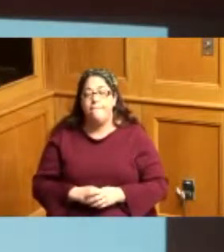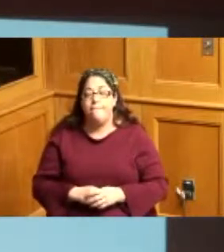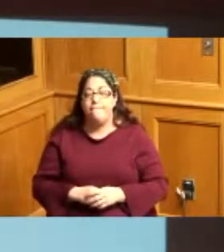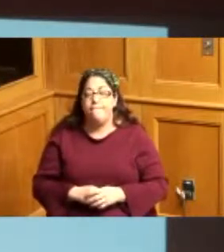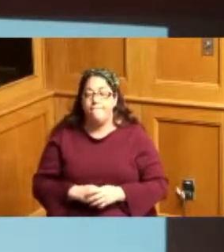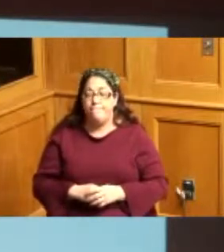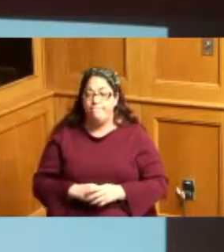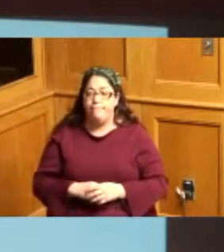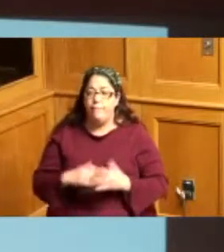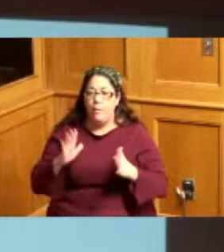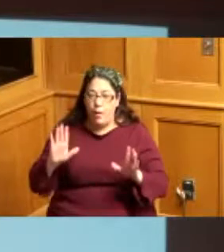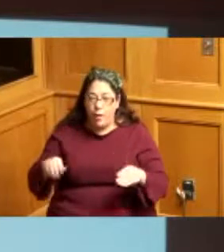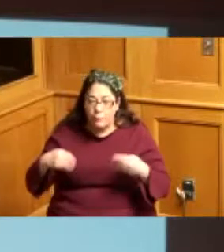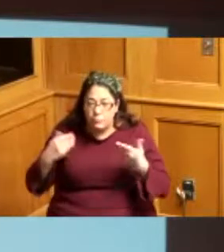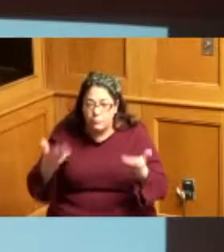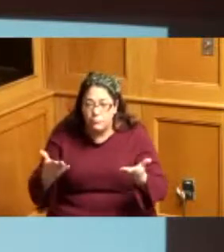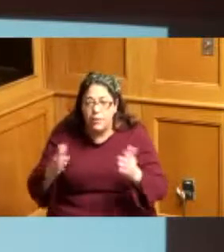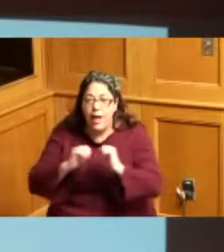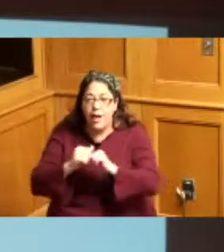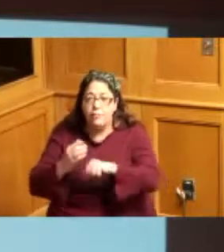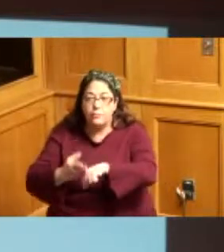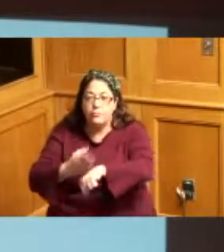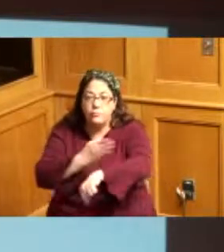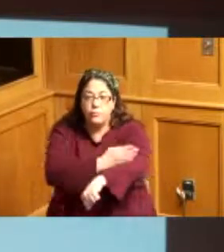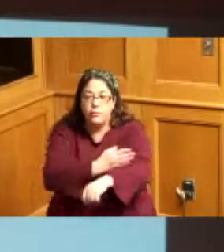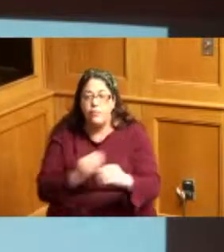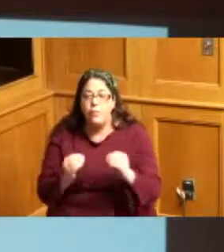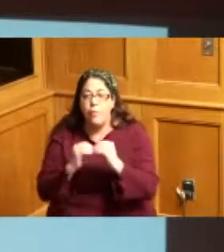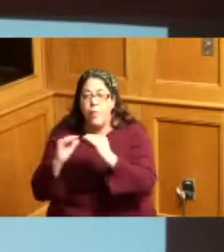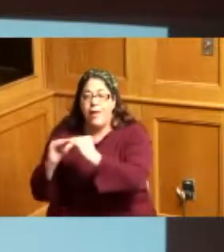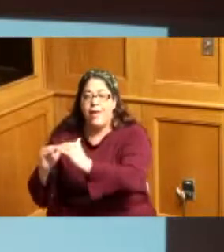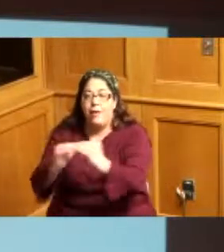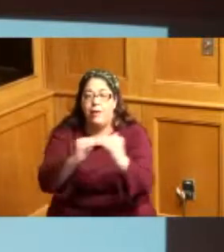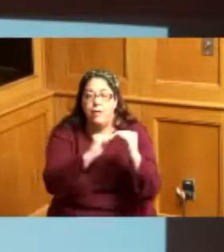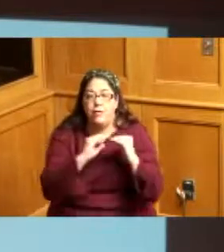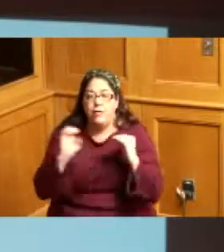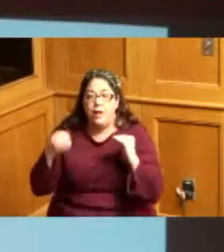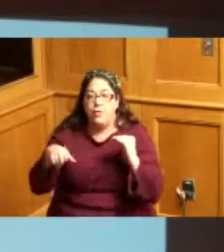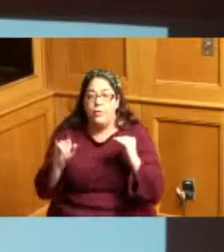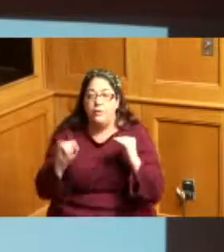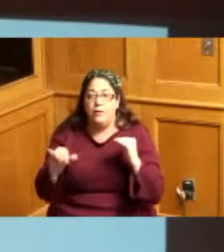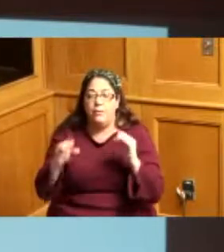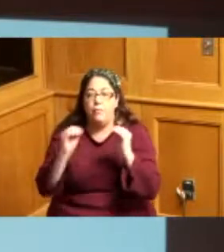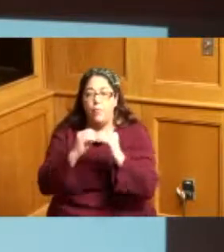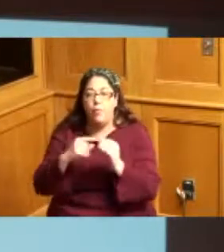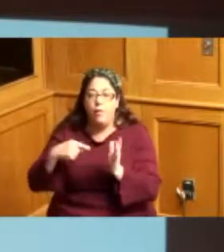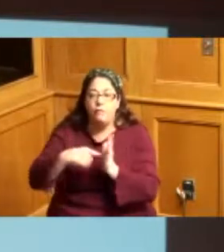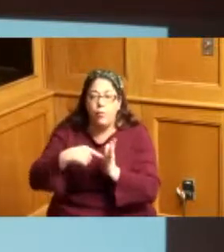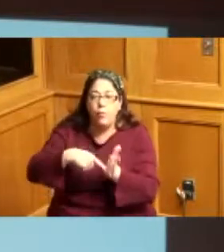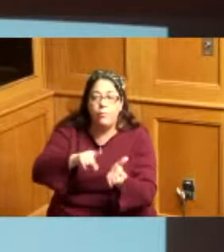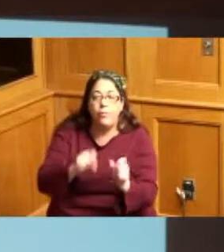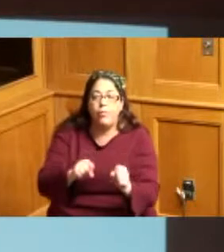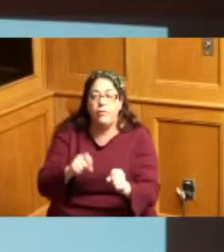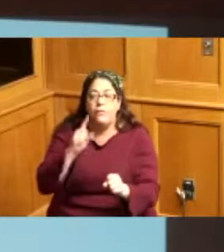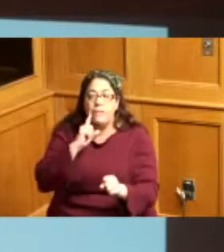foundation for improving equity for improving affordability through the an impervious surface